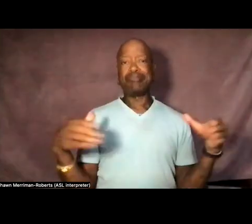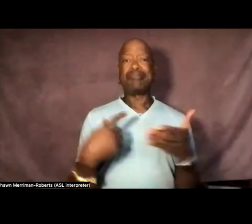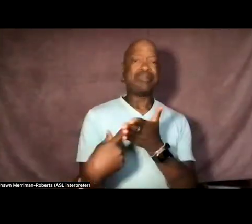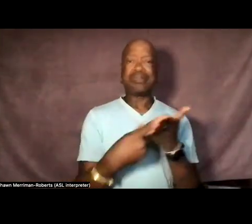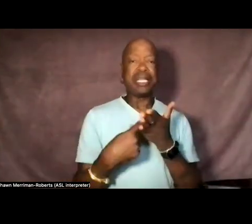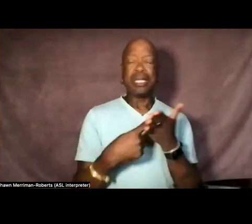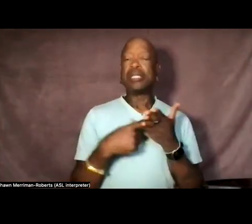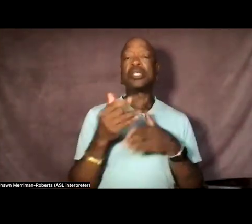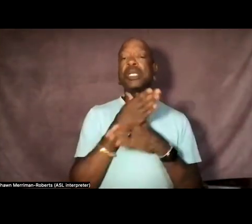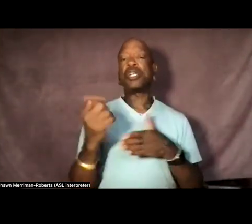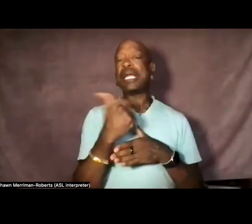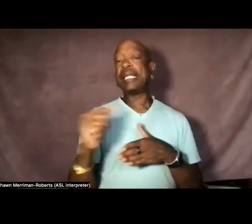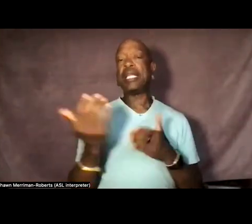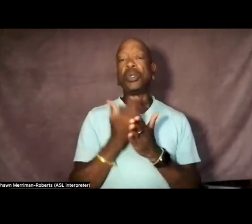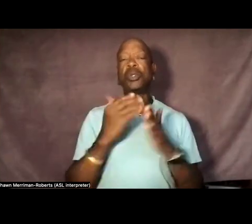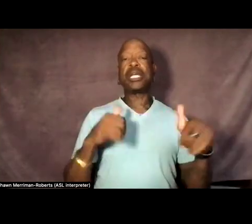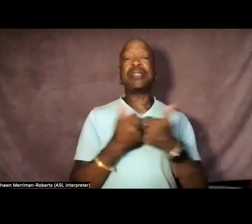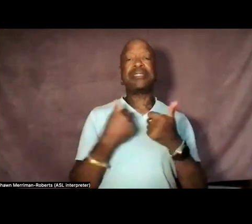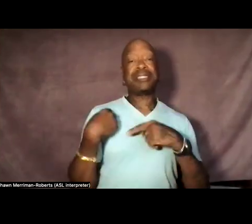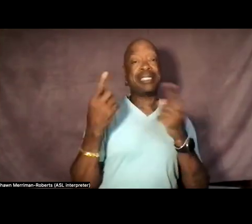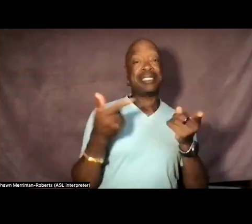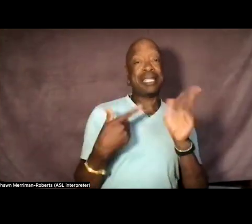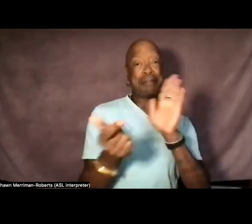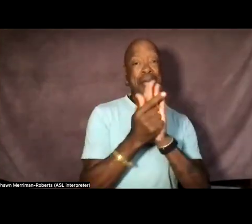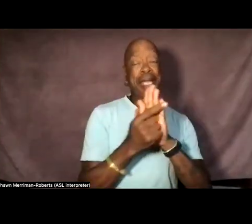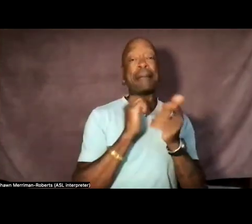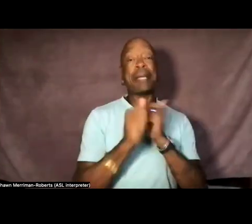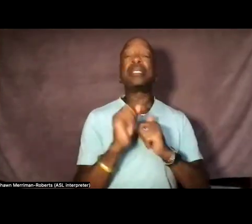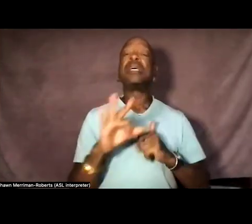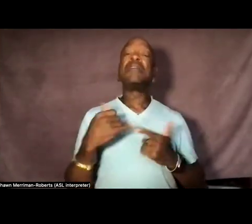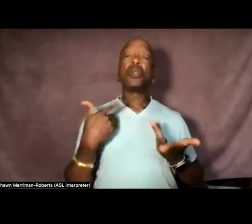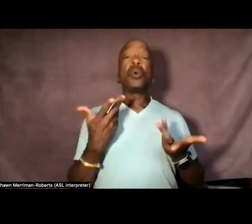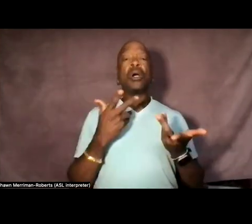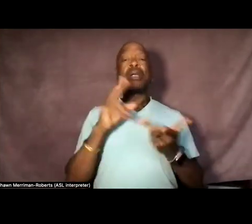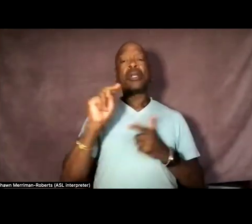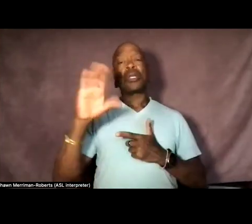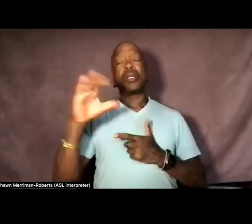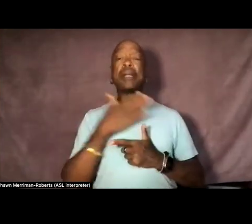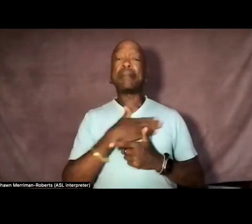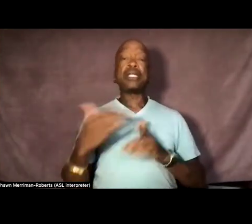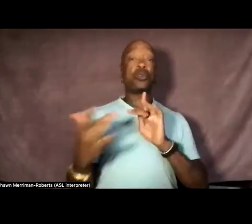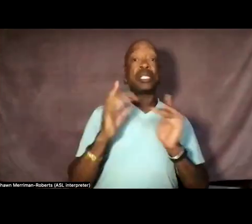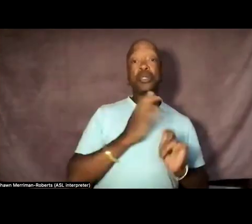since the ban passed if you are in North Carolina please reach out to co action GSO on Instagram